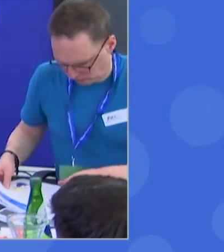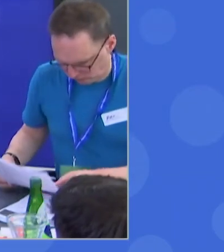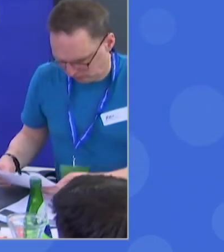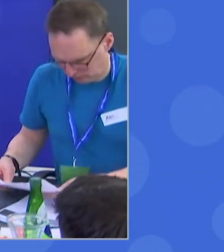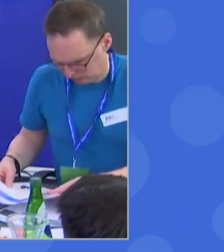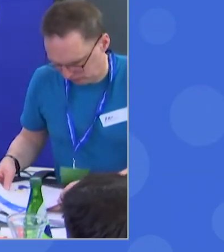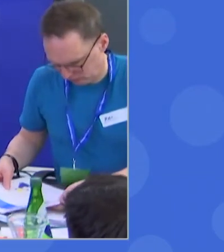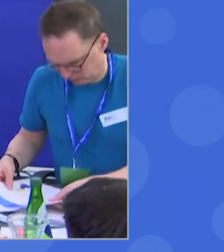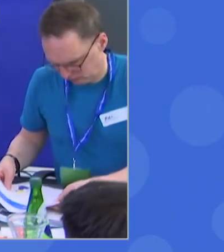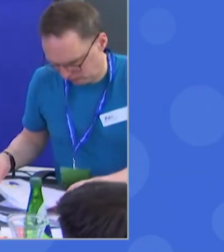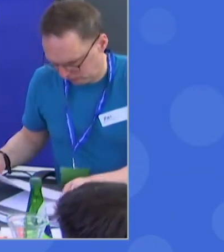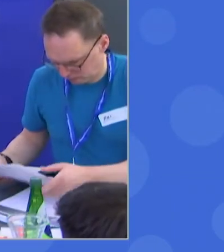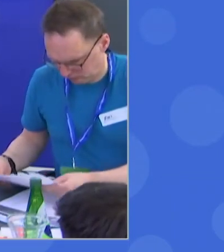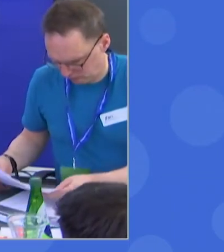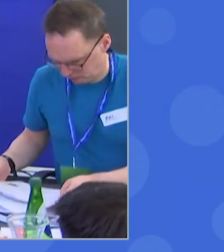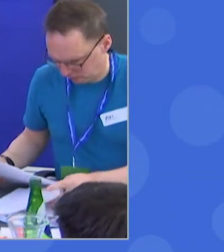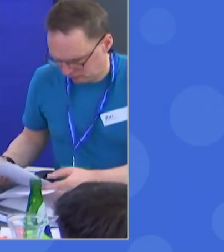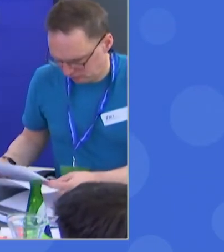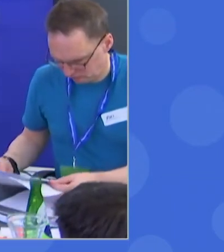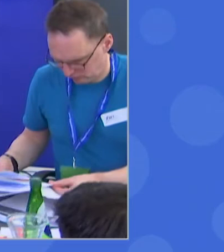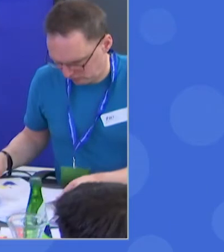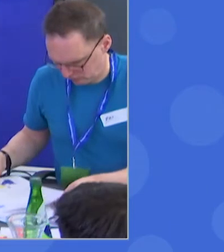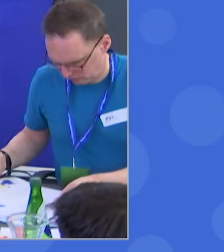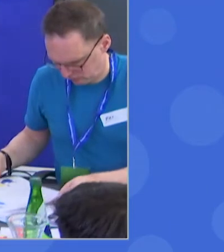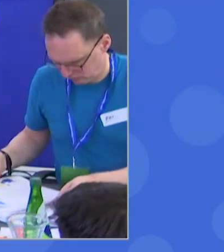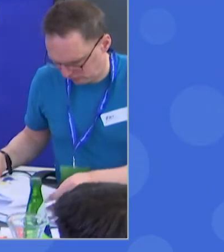will just take you through that task and then you might be wondering why we have